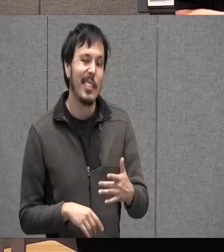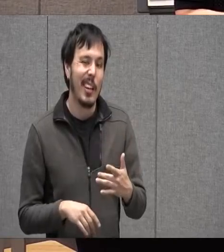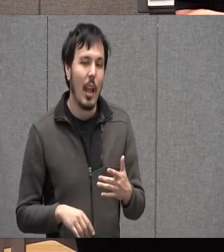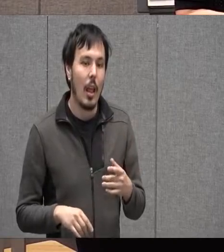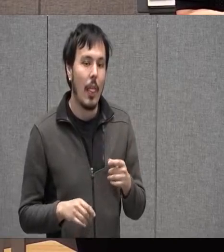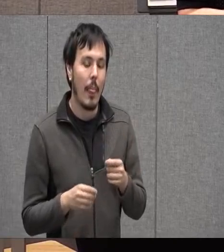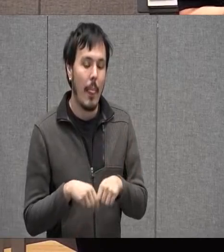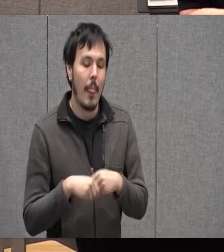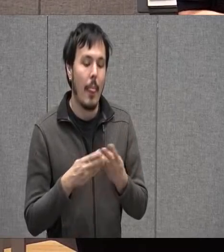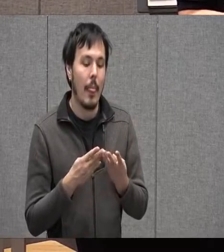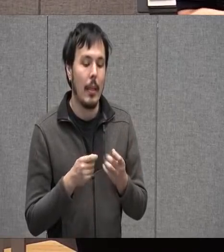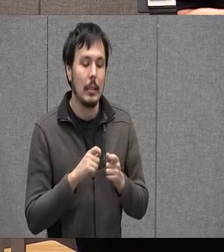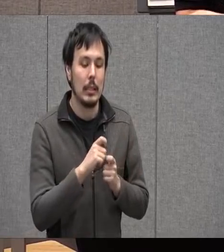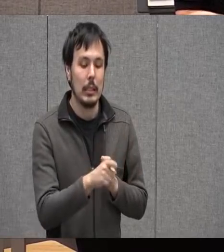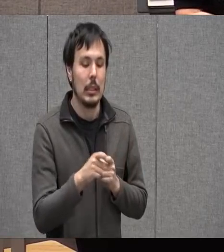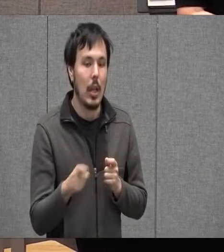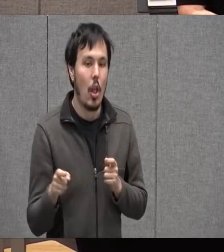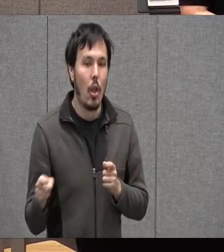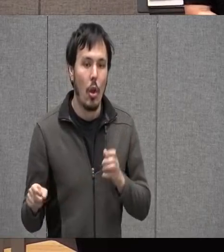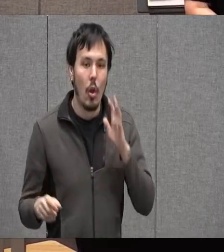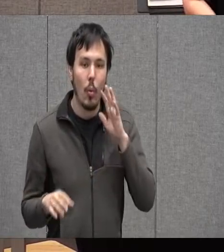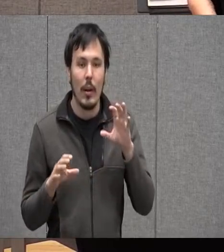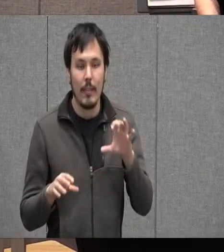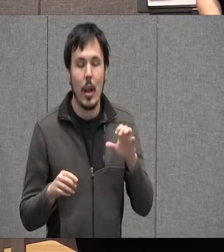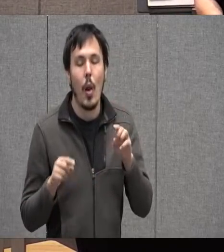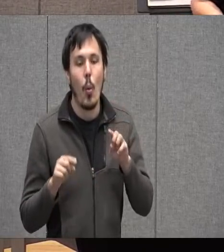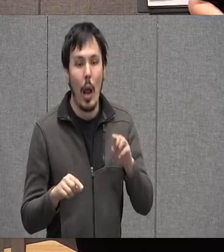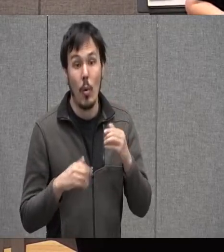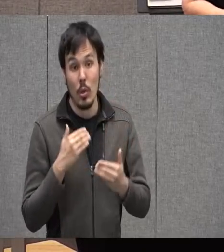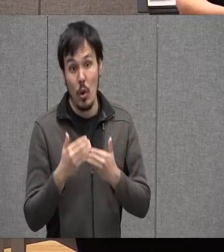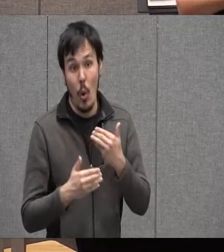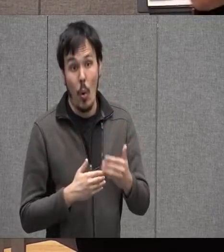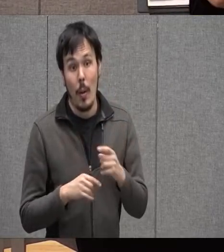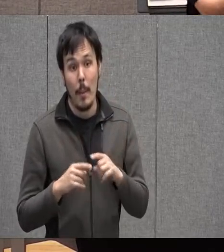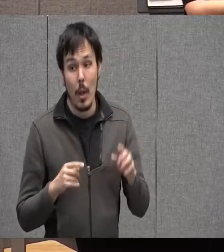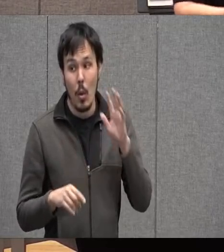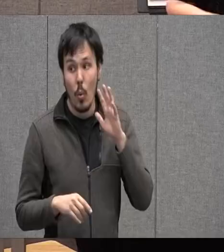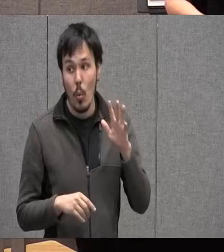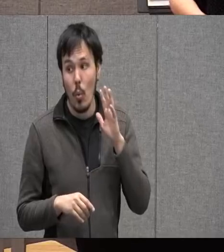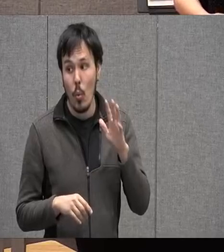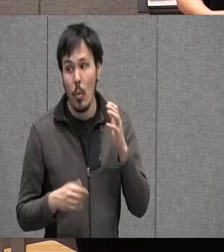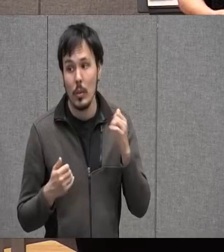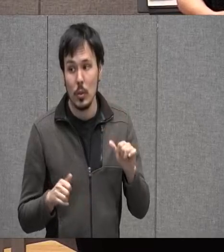these cards to us as we go. In this case, we're gonna try and keep our social distancing